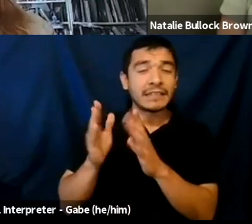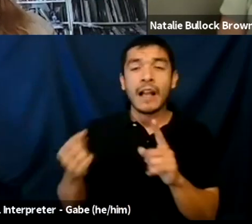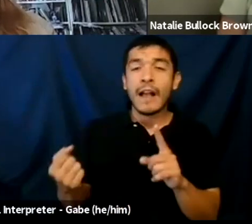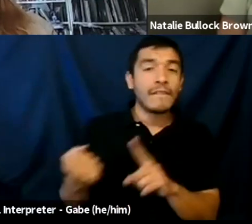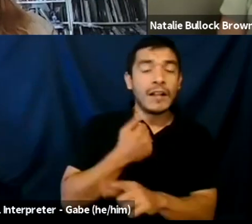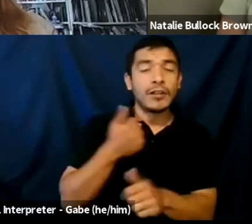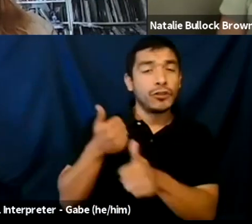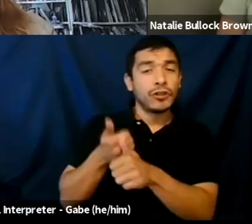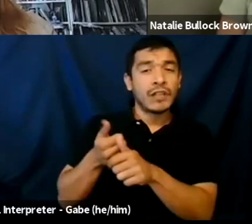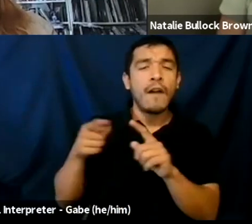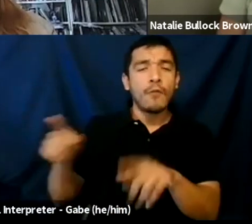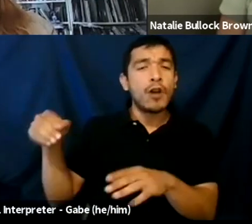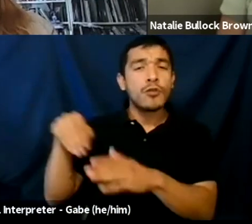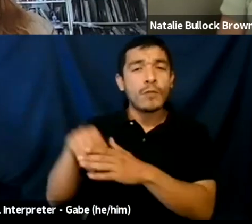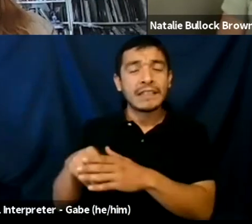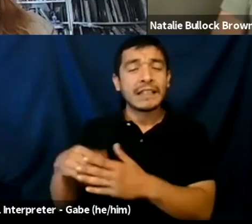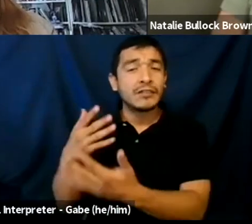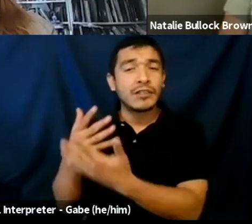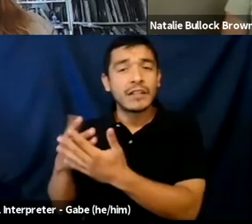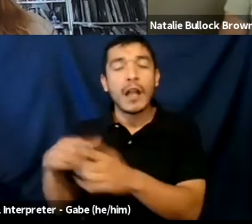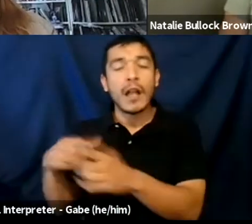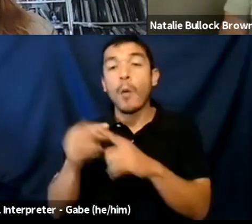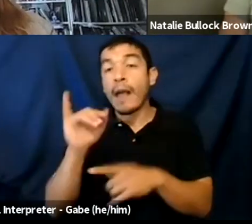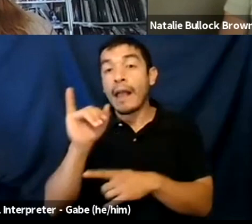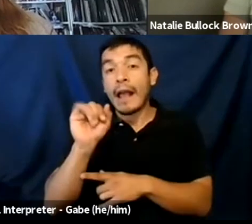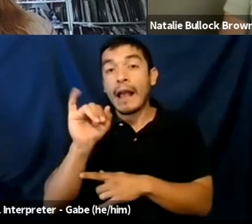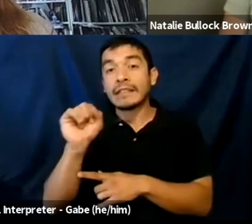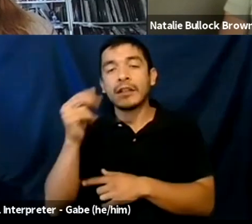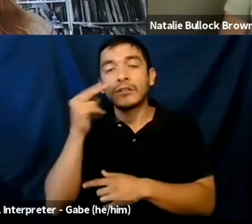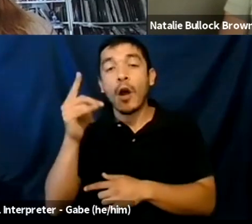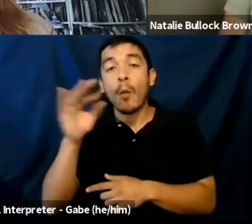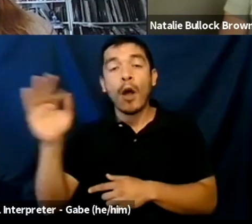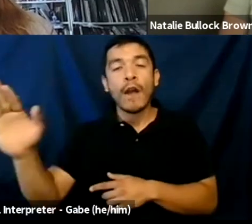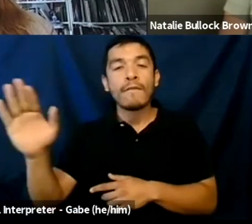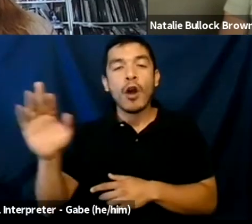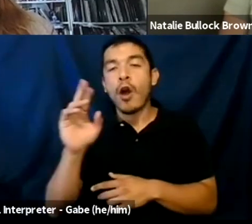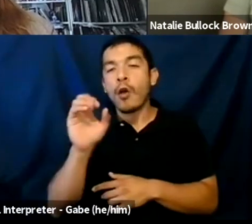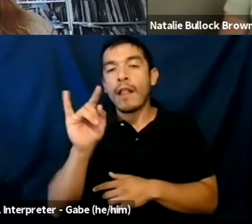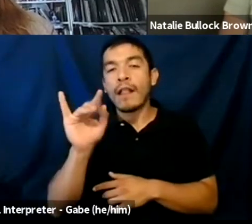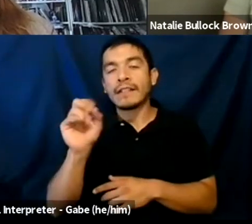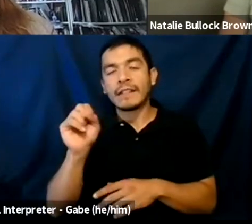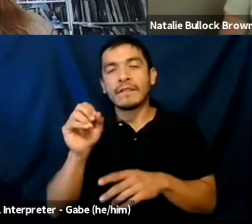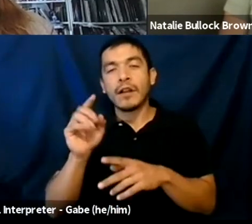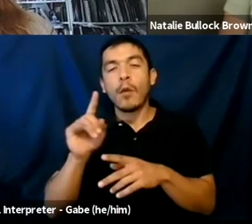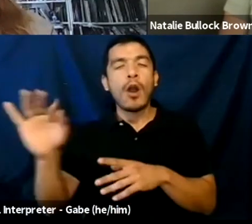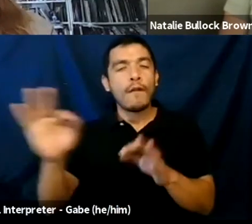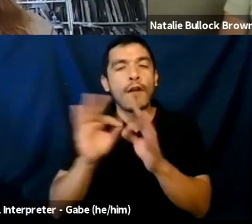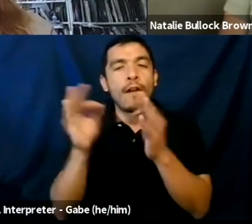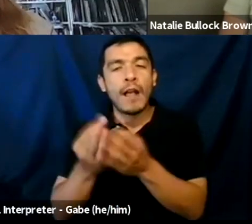And that when ISIS saw one of her relatives on TV, they came and beat her and her family more.